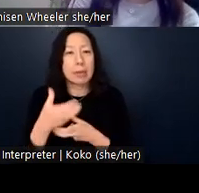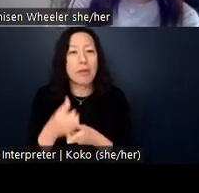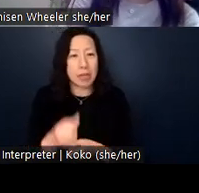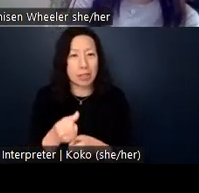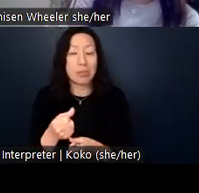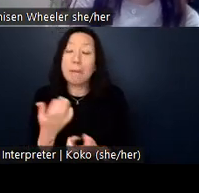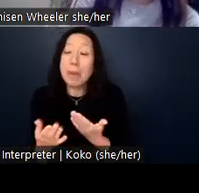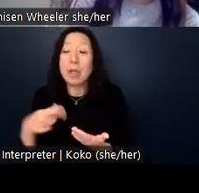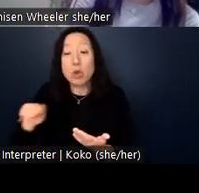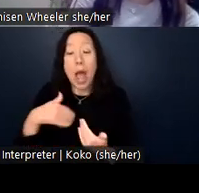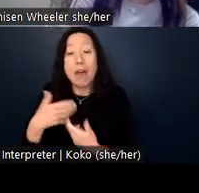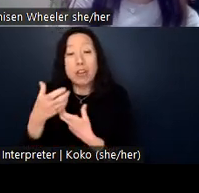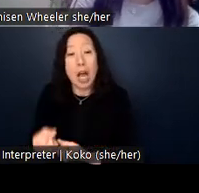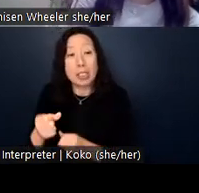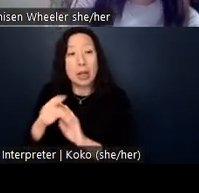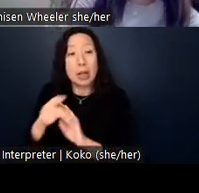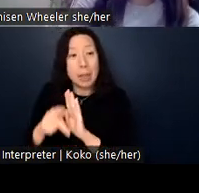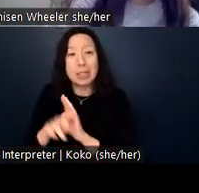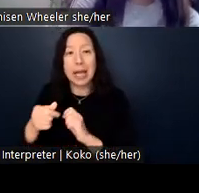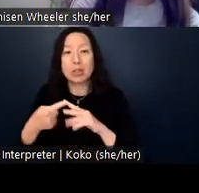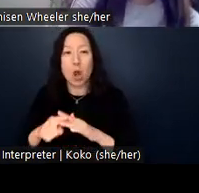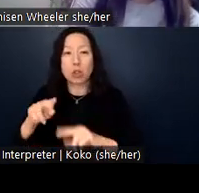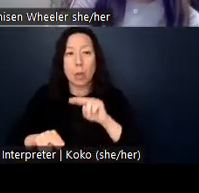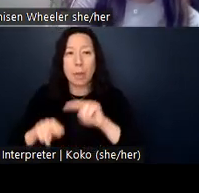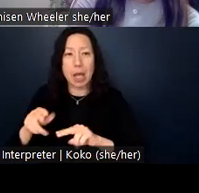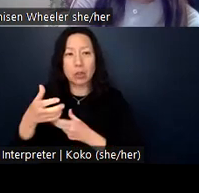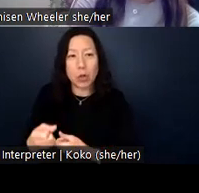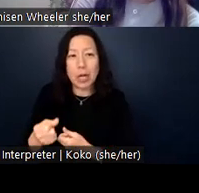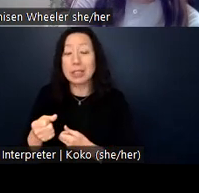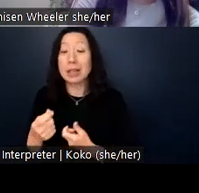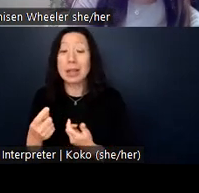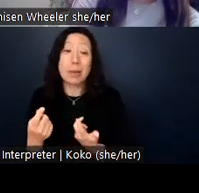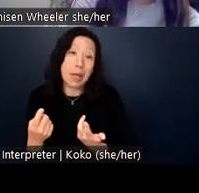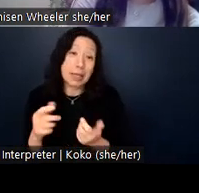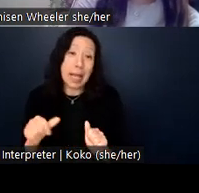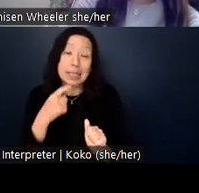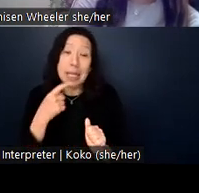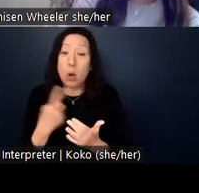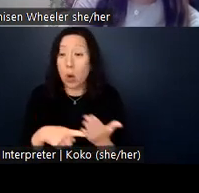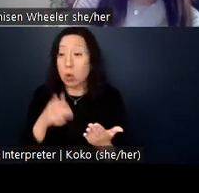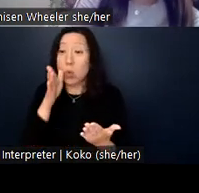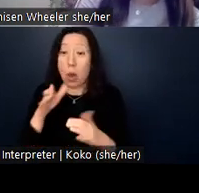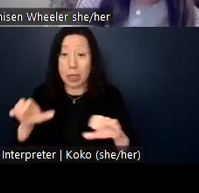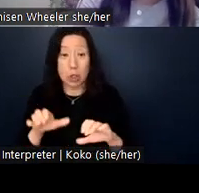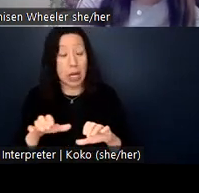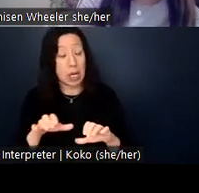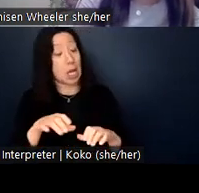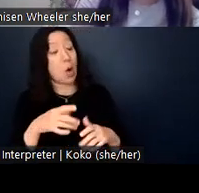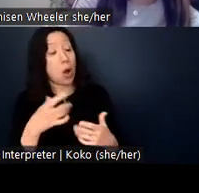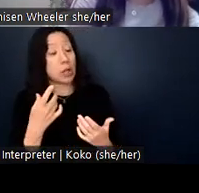reliable like saying doing what you say, you're gonna do can start to build trust with your clients. 13:23:55 Some other people you're working